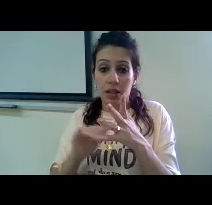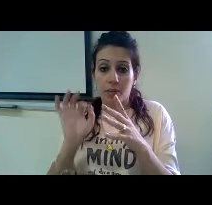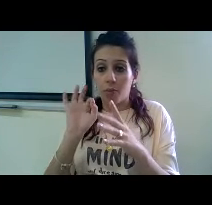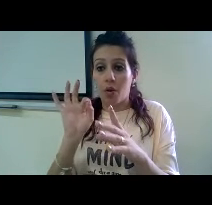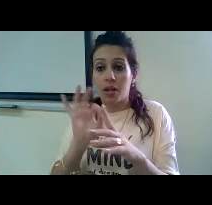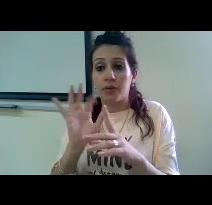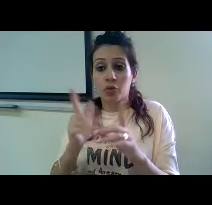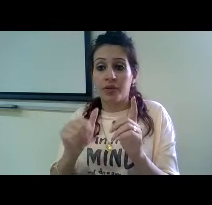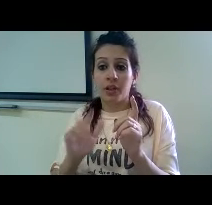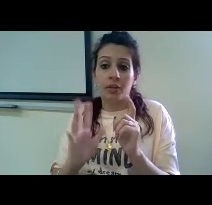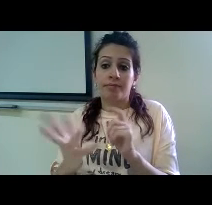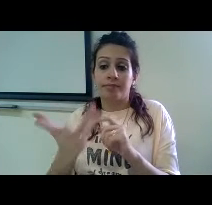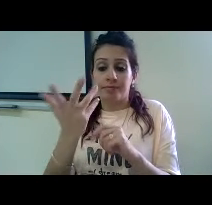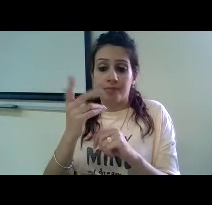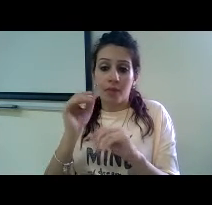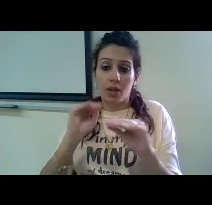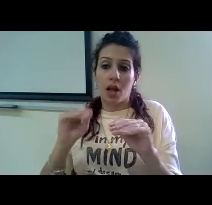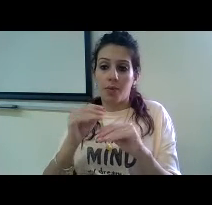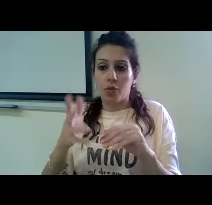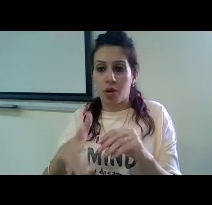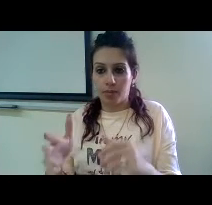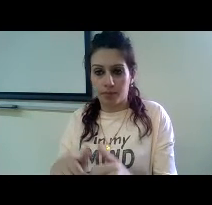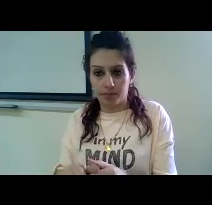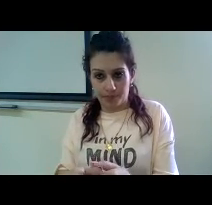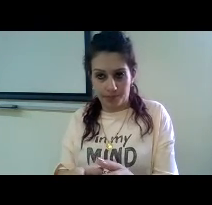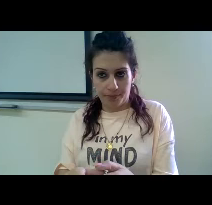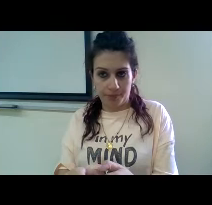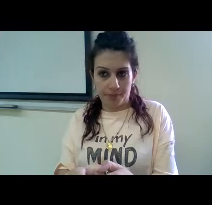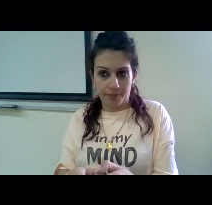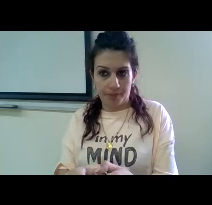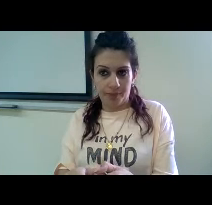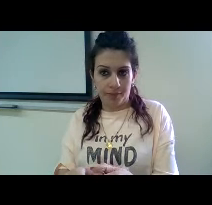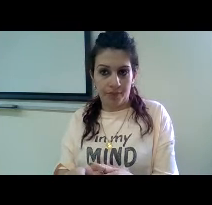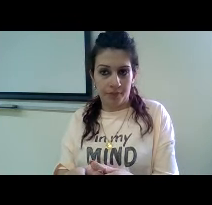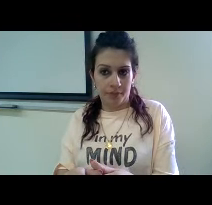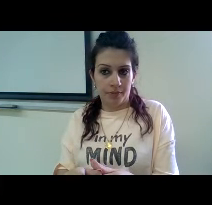Next, so what's the teacher's role in this partnership?